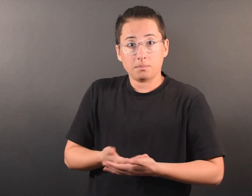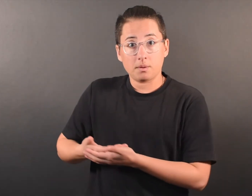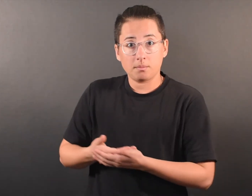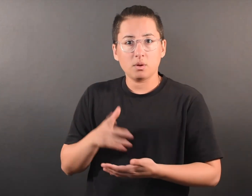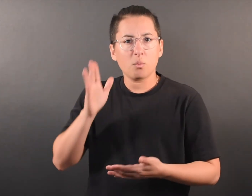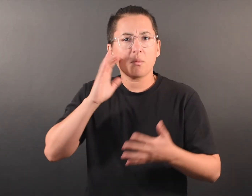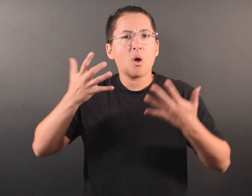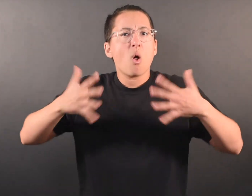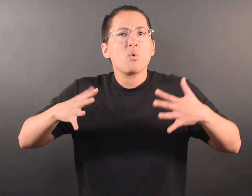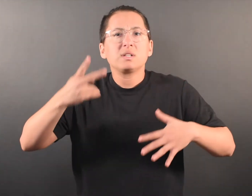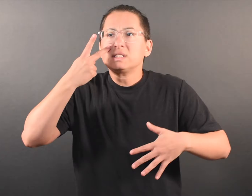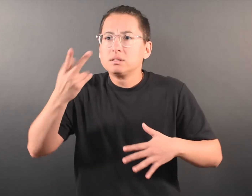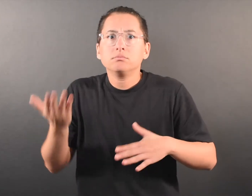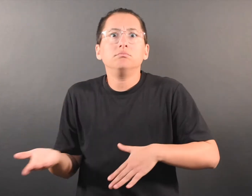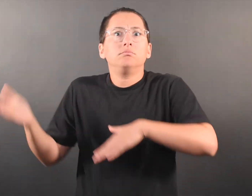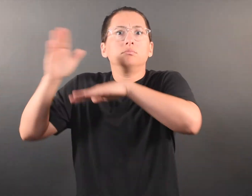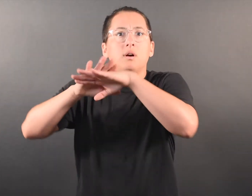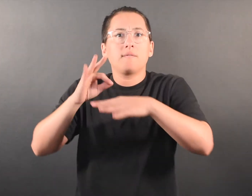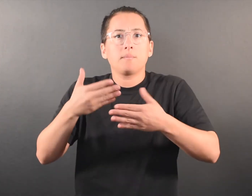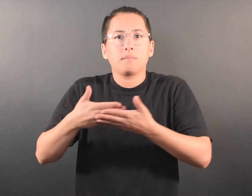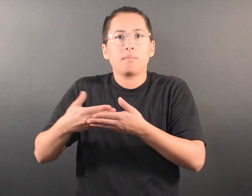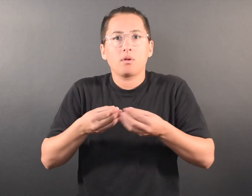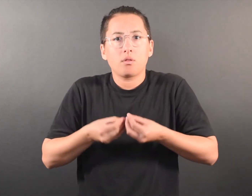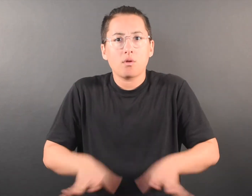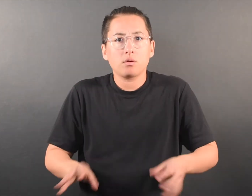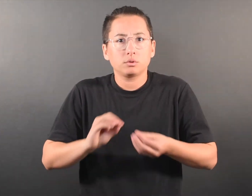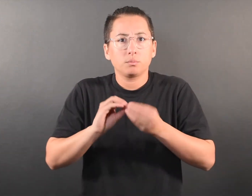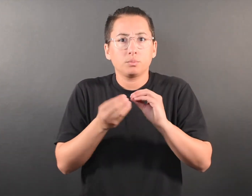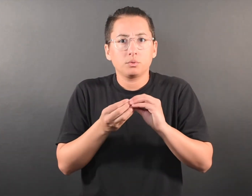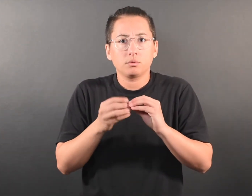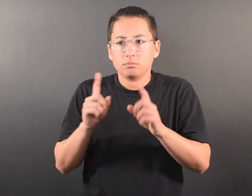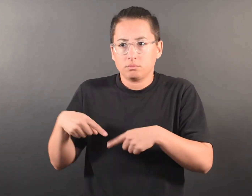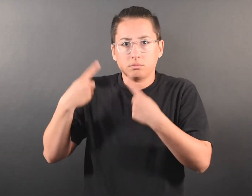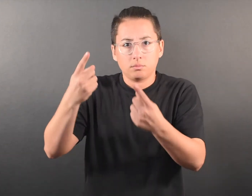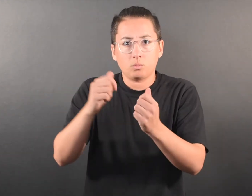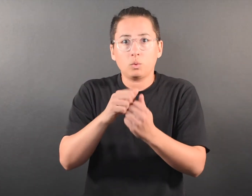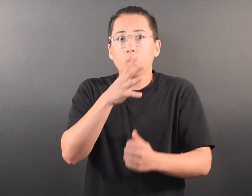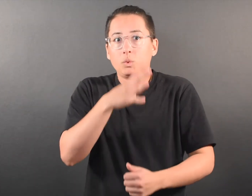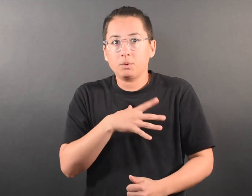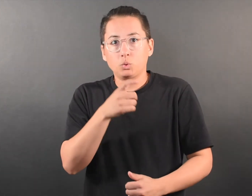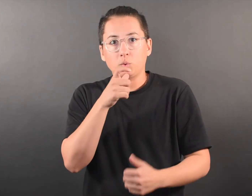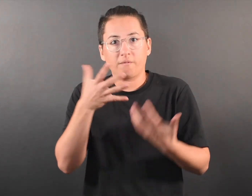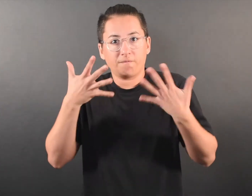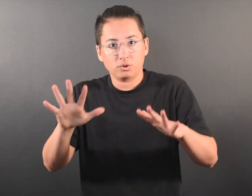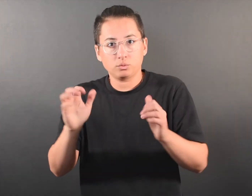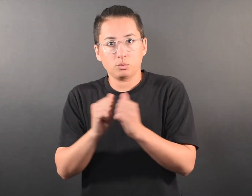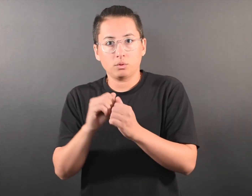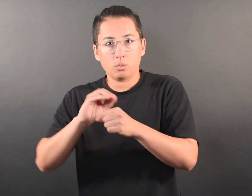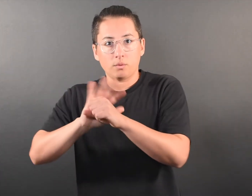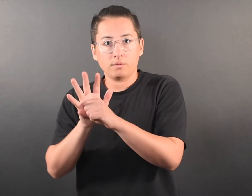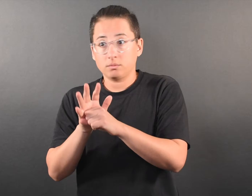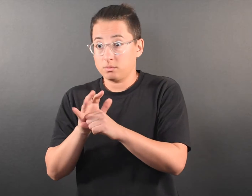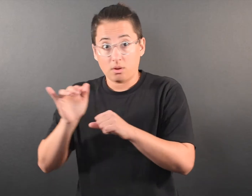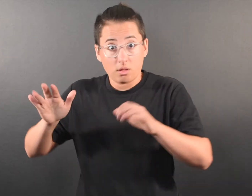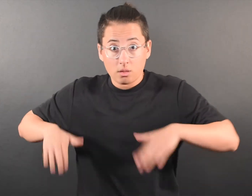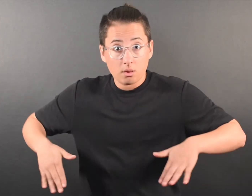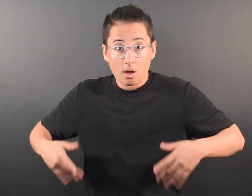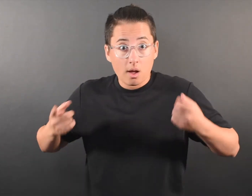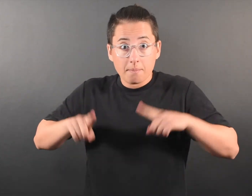be an increase in miscarriage rates in women infected with COVID-19. This has not happened.